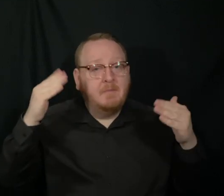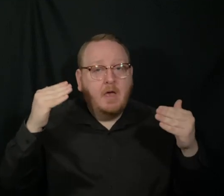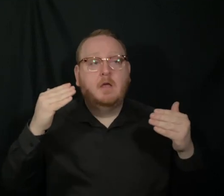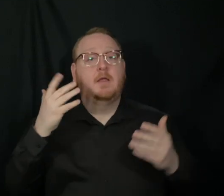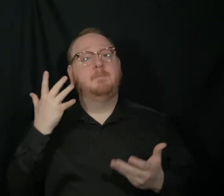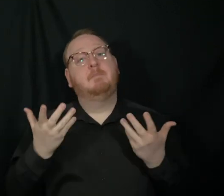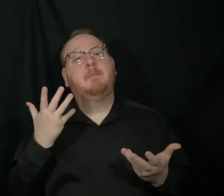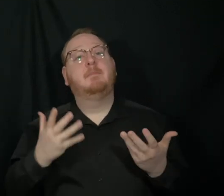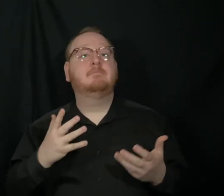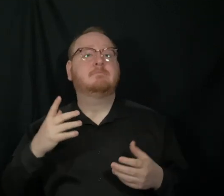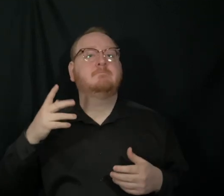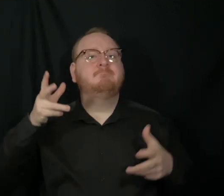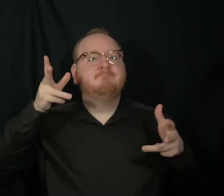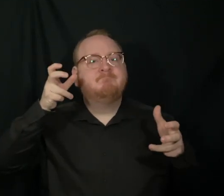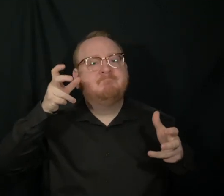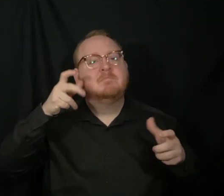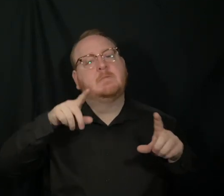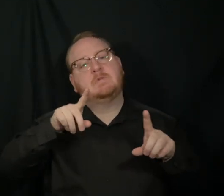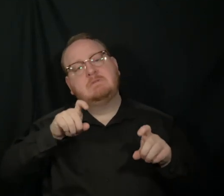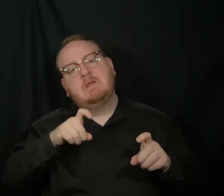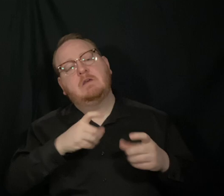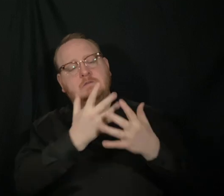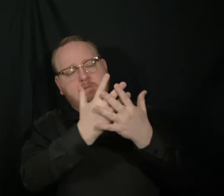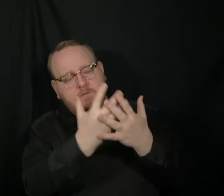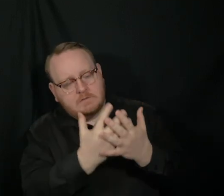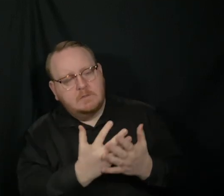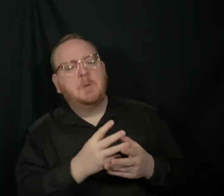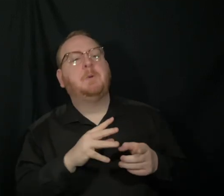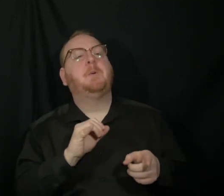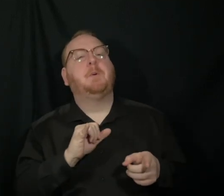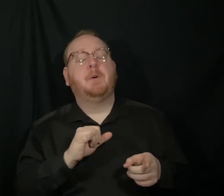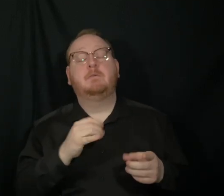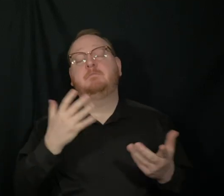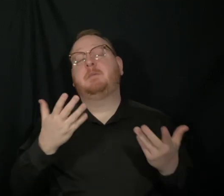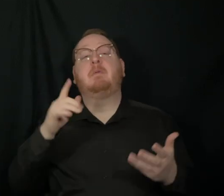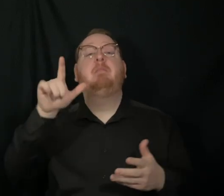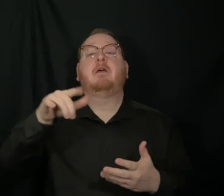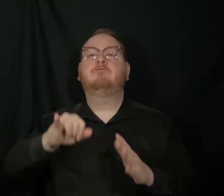you know, later identification helped us realize that we have